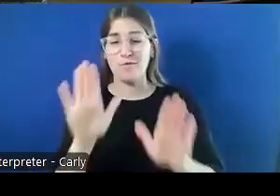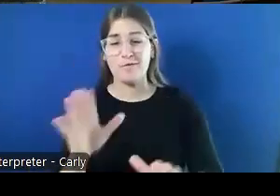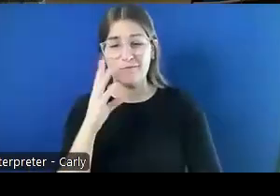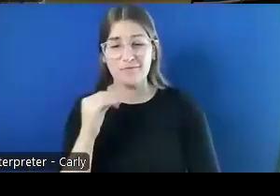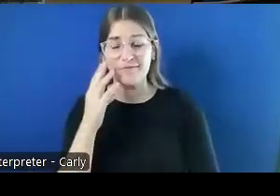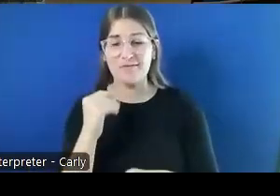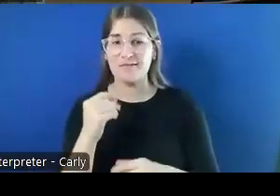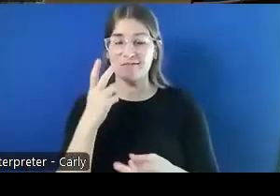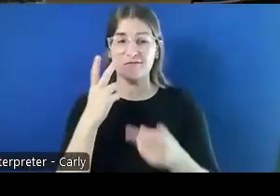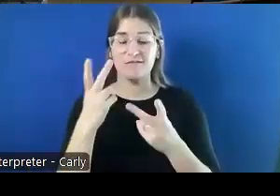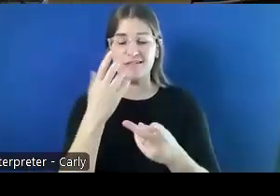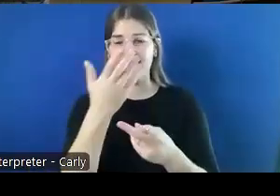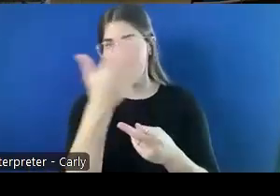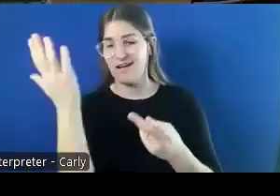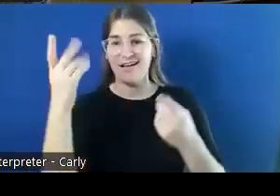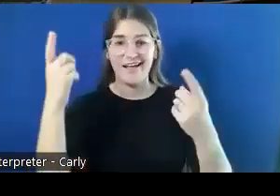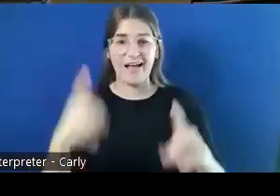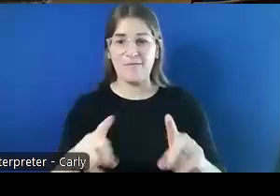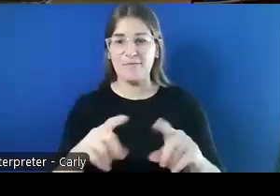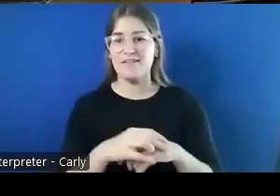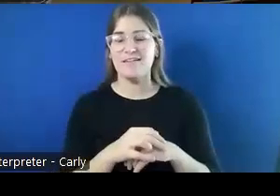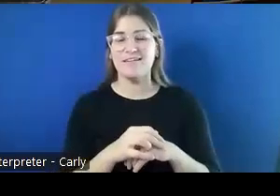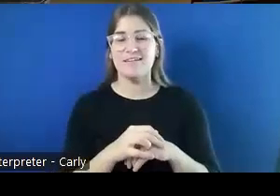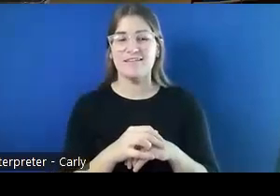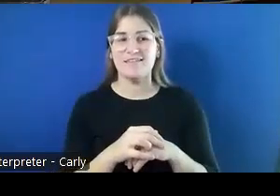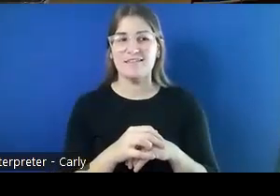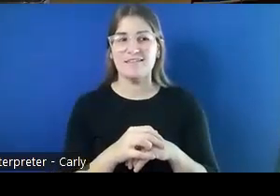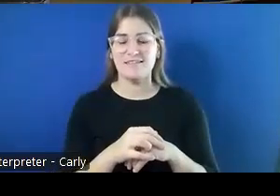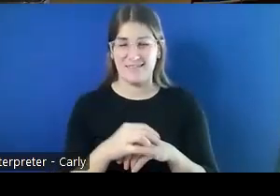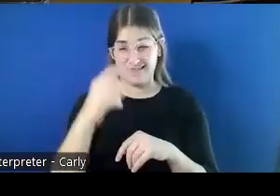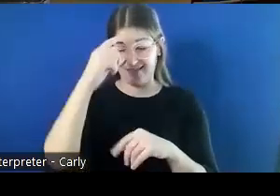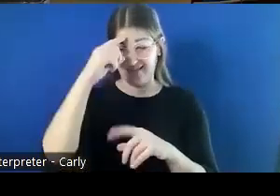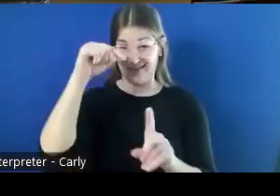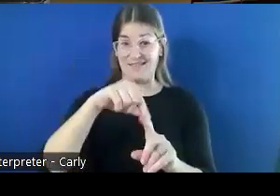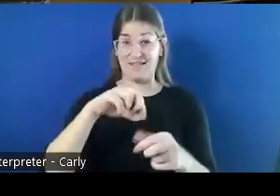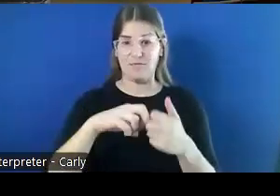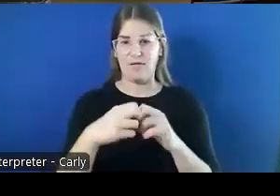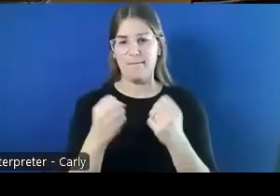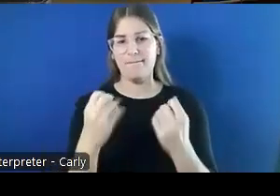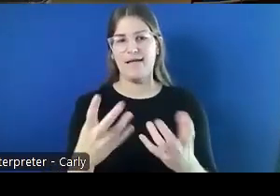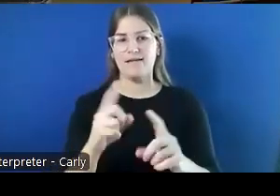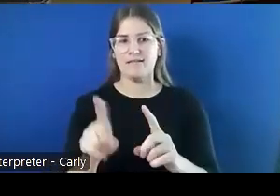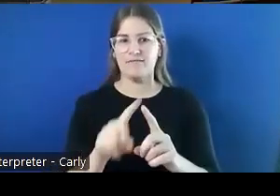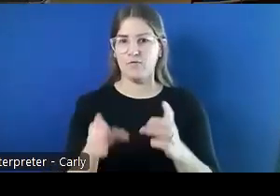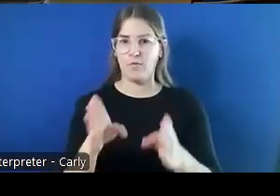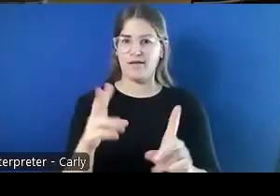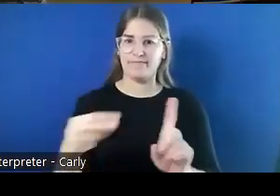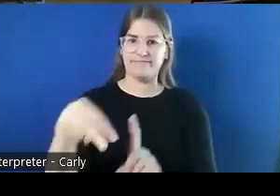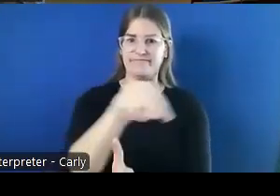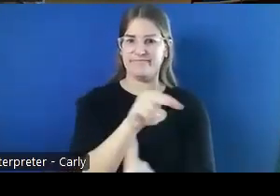compition and and and think about this problem like from so many different angles um and I have